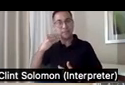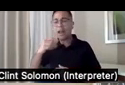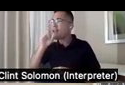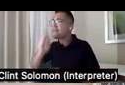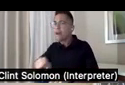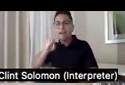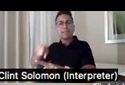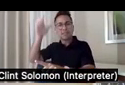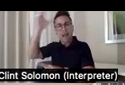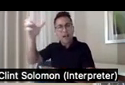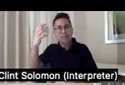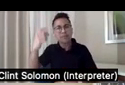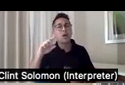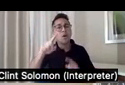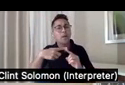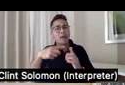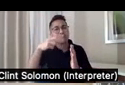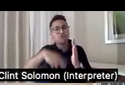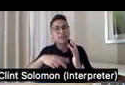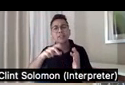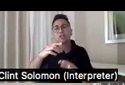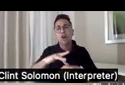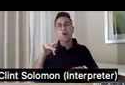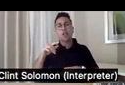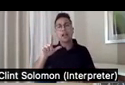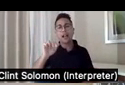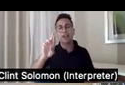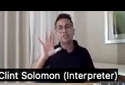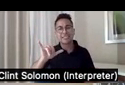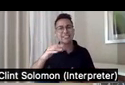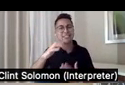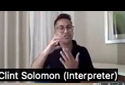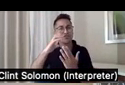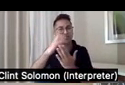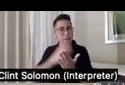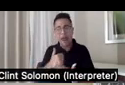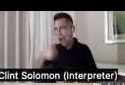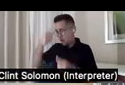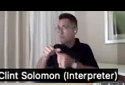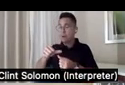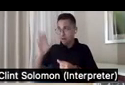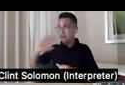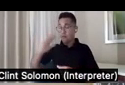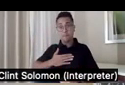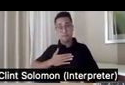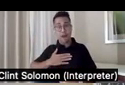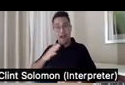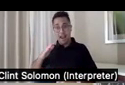early literacy chapter and i can recall when my grown children were little and they enjoyed